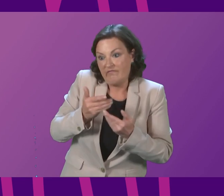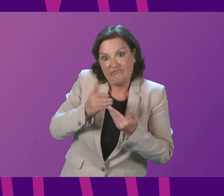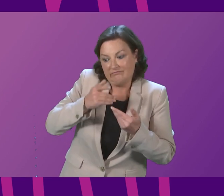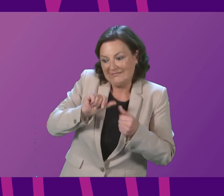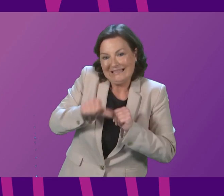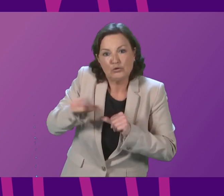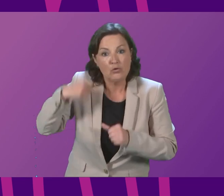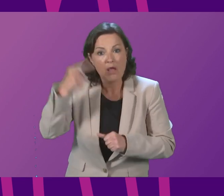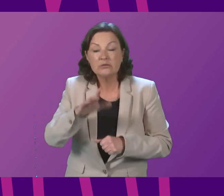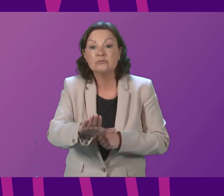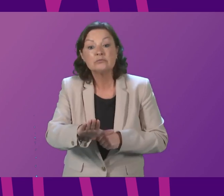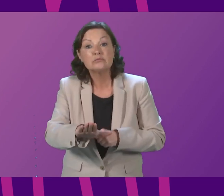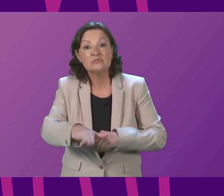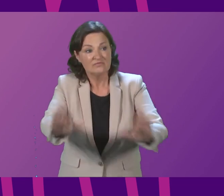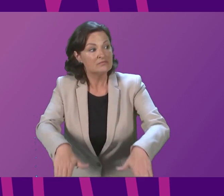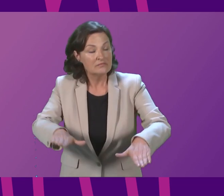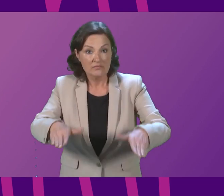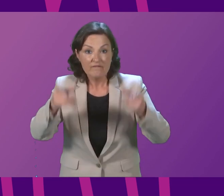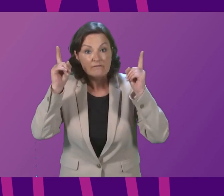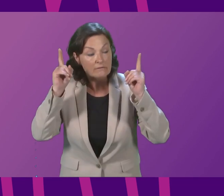Will hear the First Minister. Thank you.